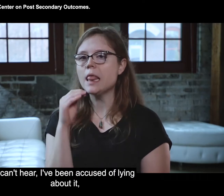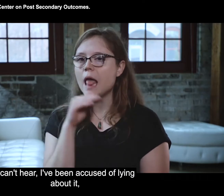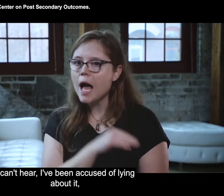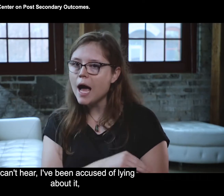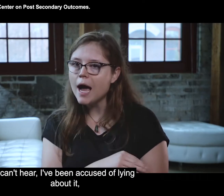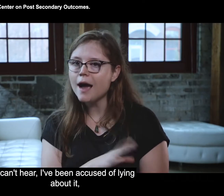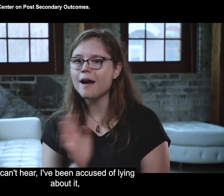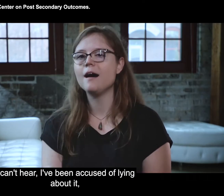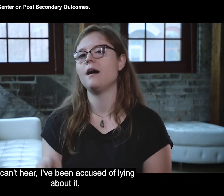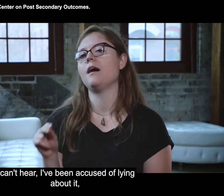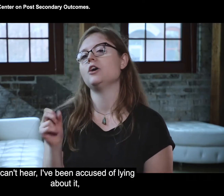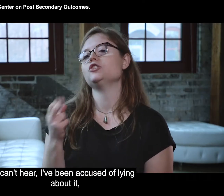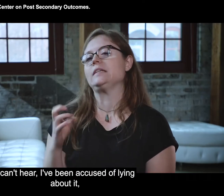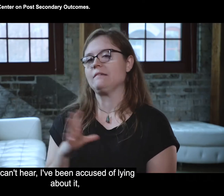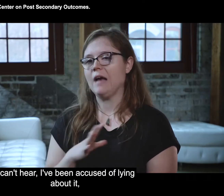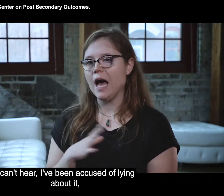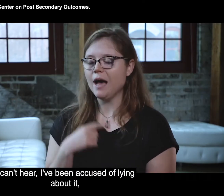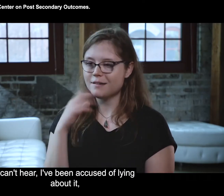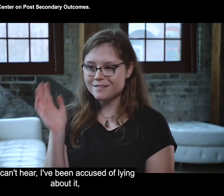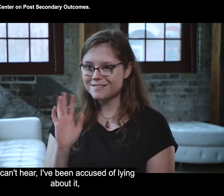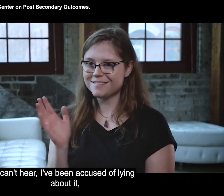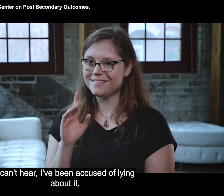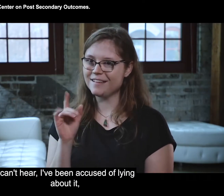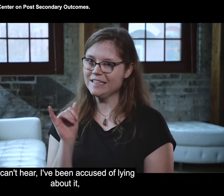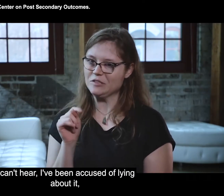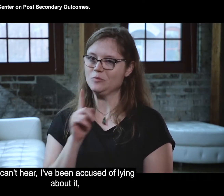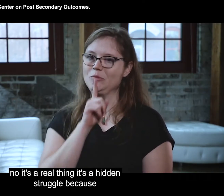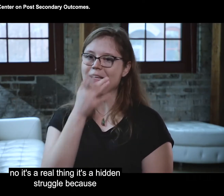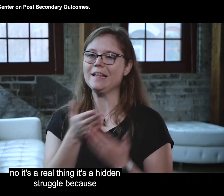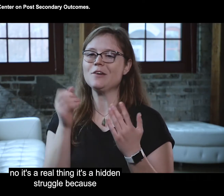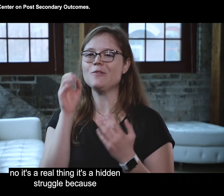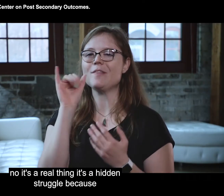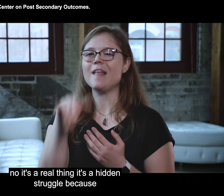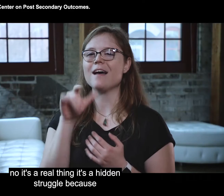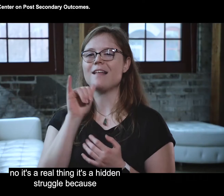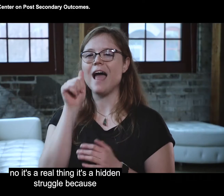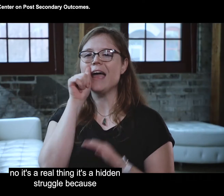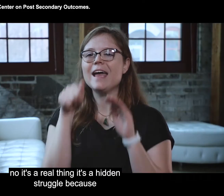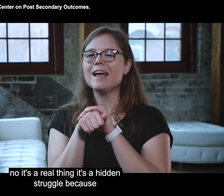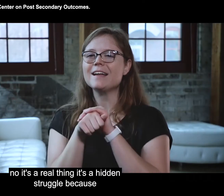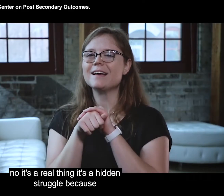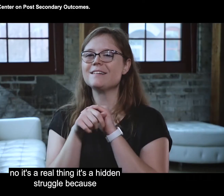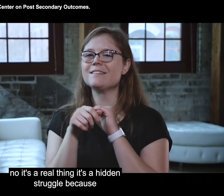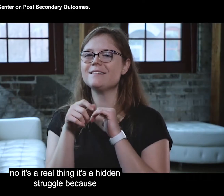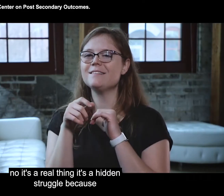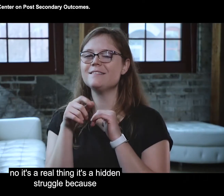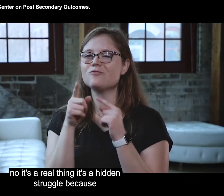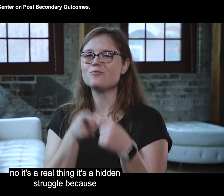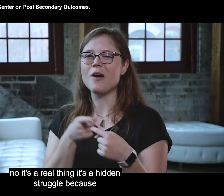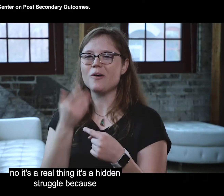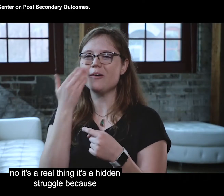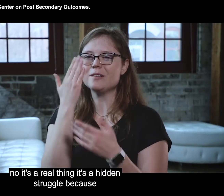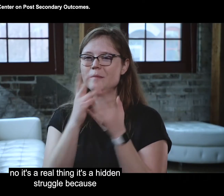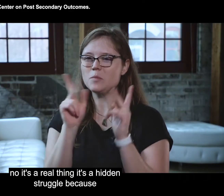I can't hear, I've been accused of lying about it, no it's a real thing it's a hidden struggle because